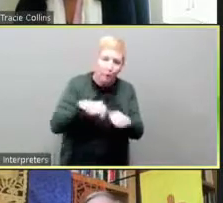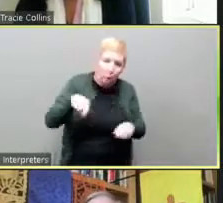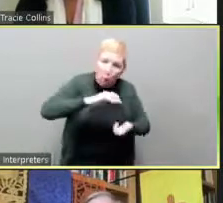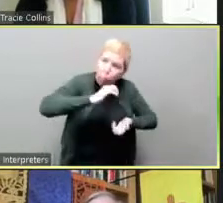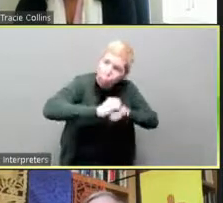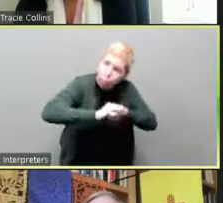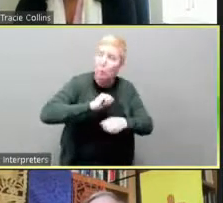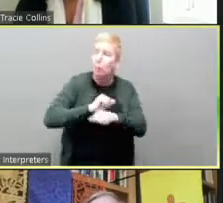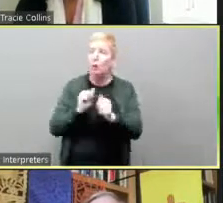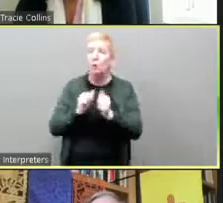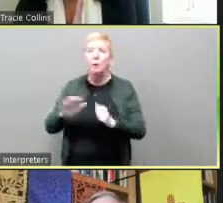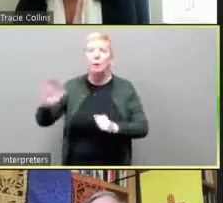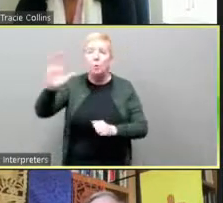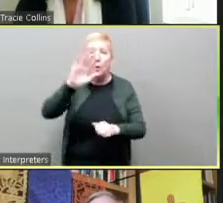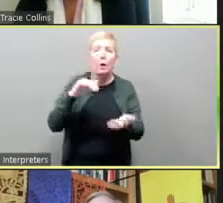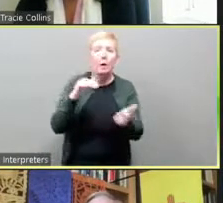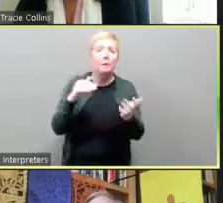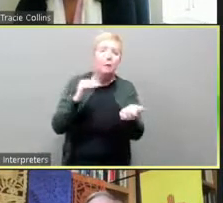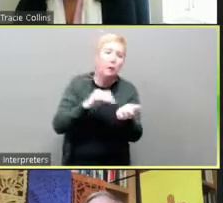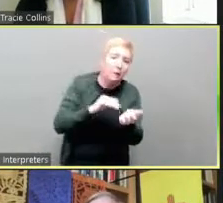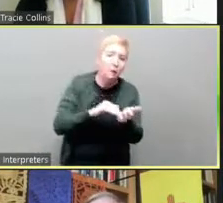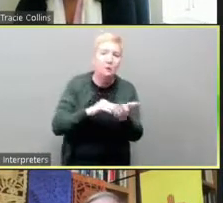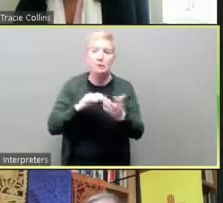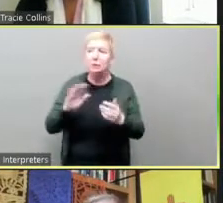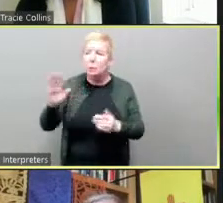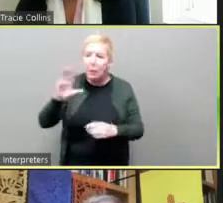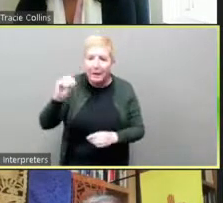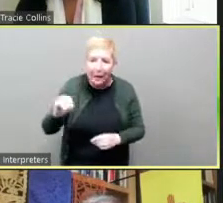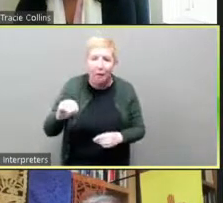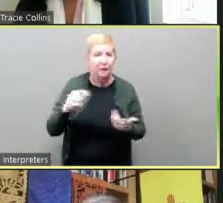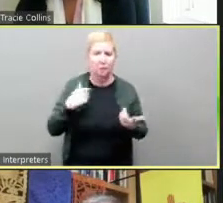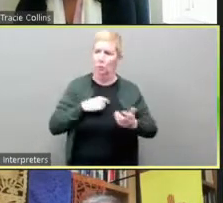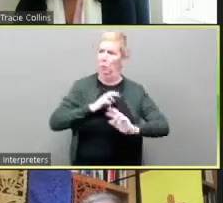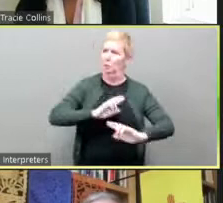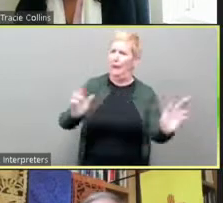counties. And so be aware of that. Let's focus on the burner leo, which is